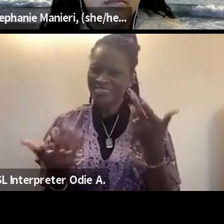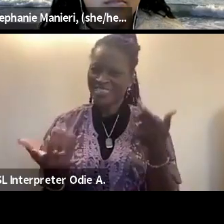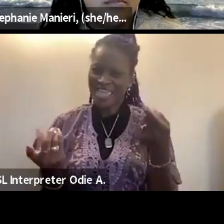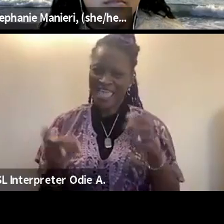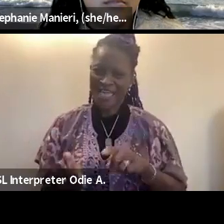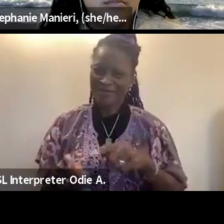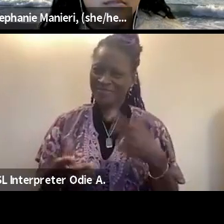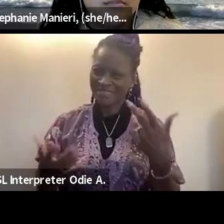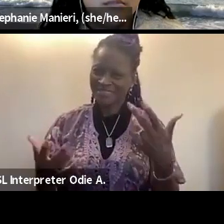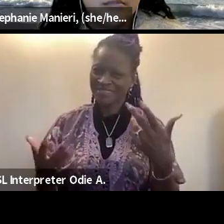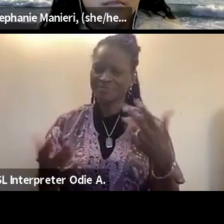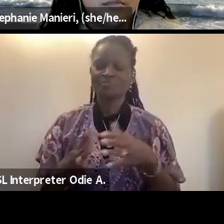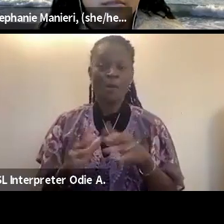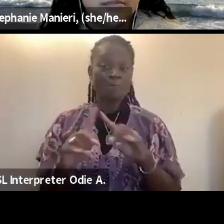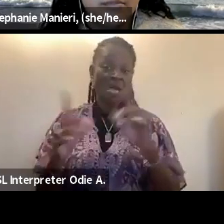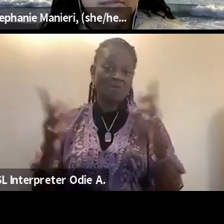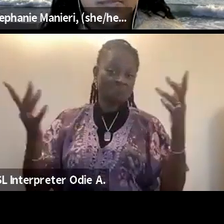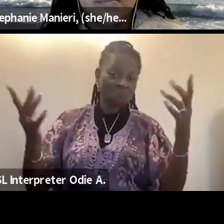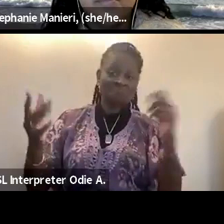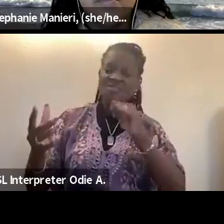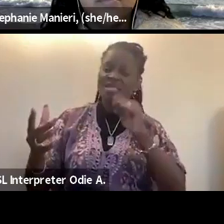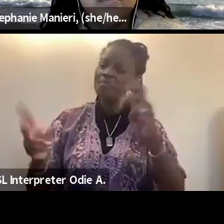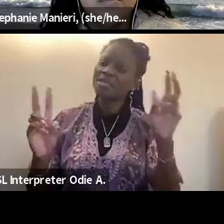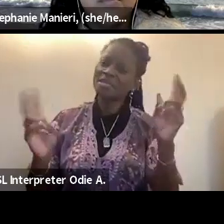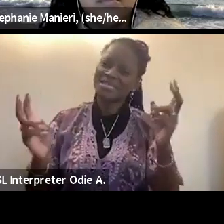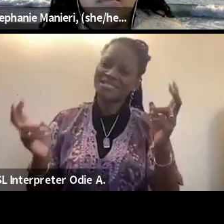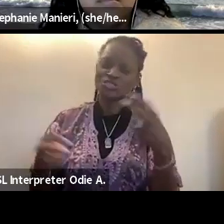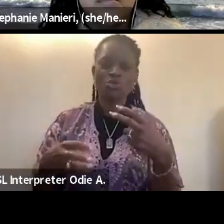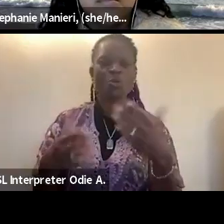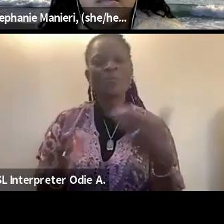But that had not been an issue before. The issue was really the vaccine supply,